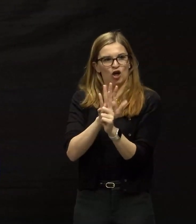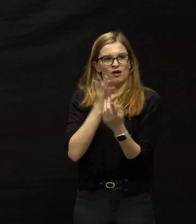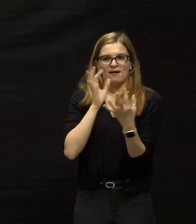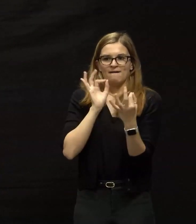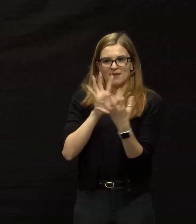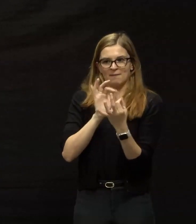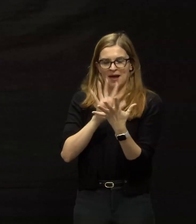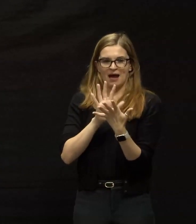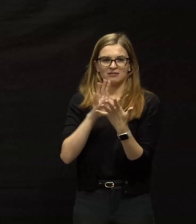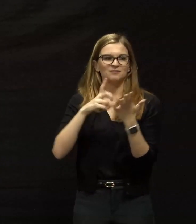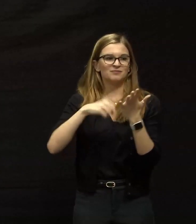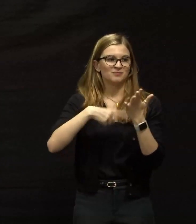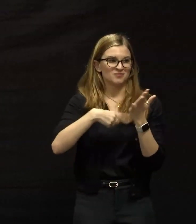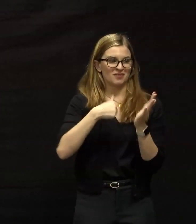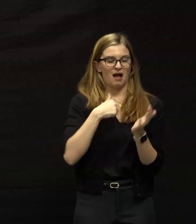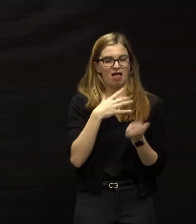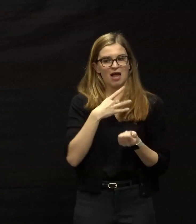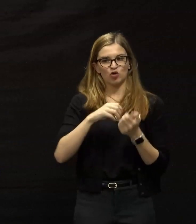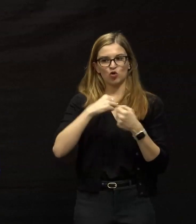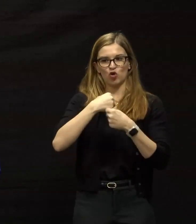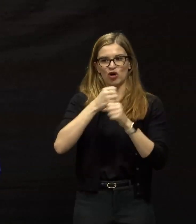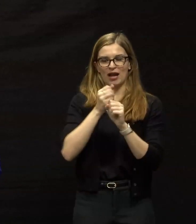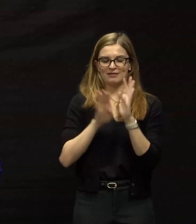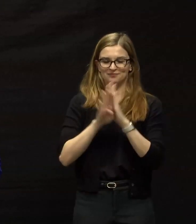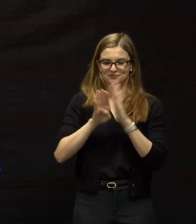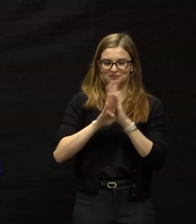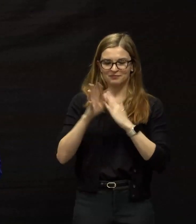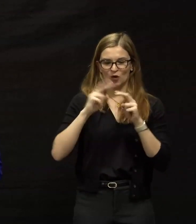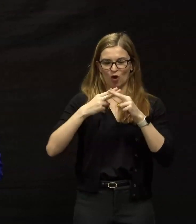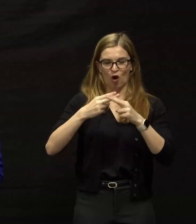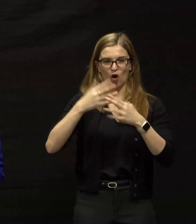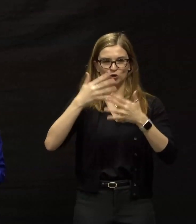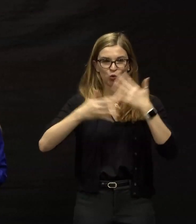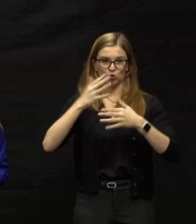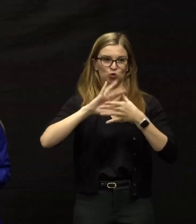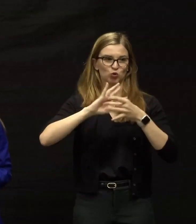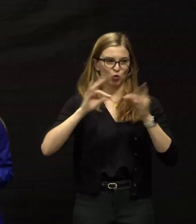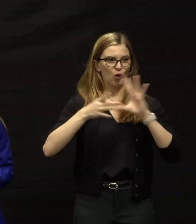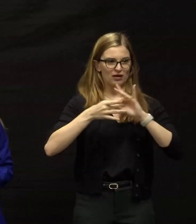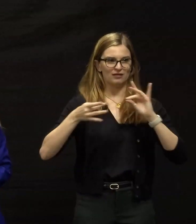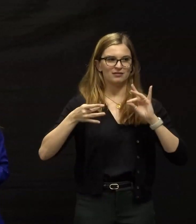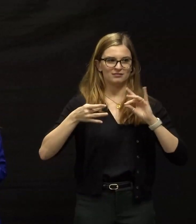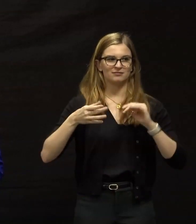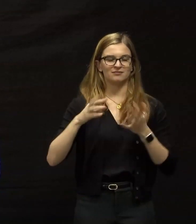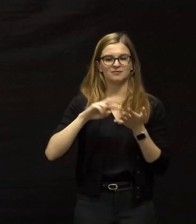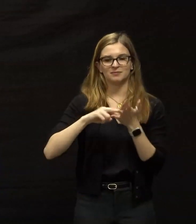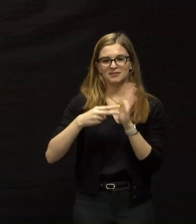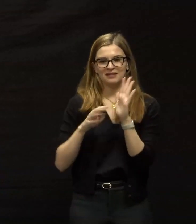and let them give them that feedback. So I really like to create what's called a social story.